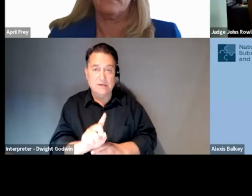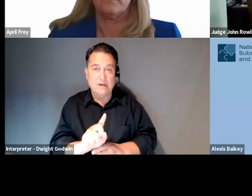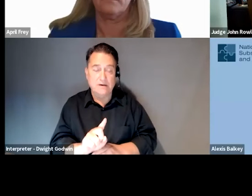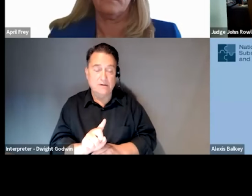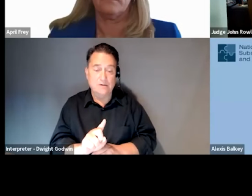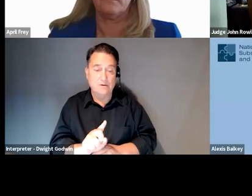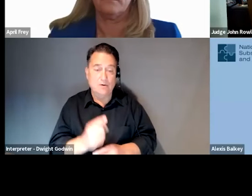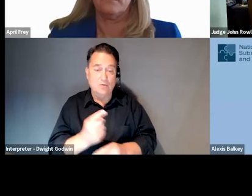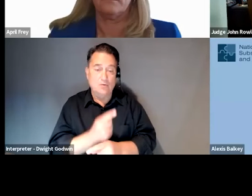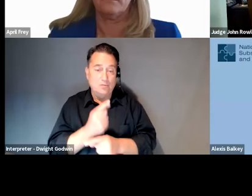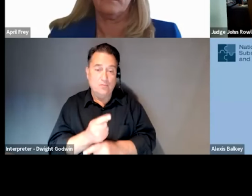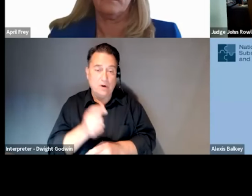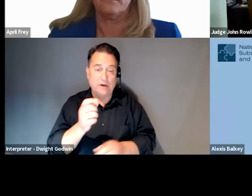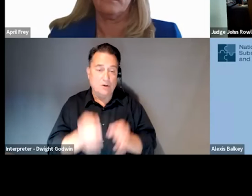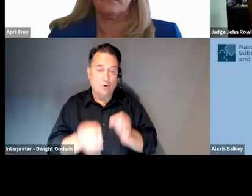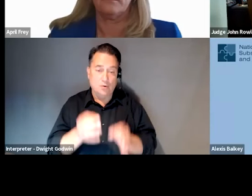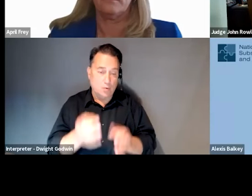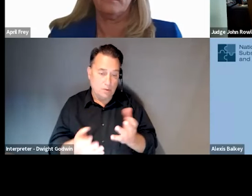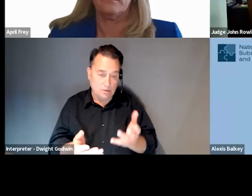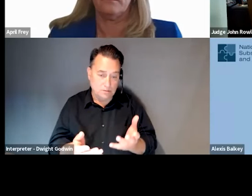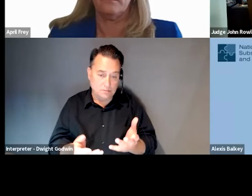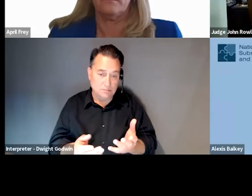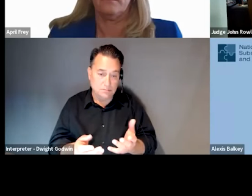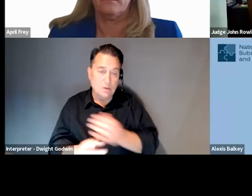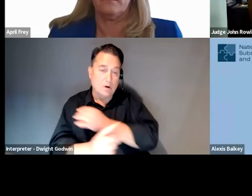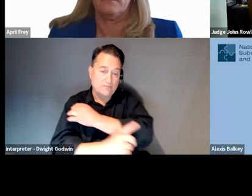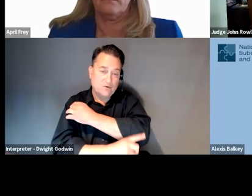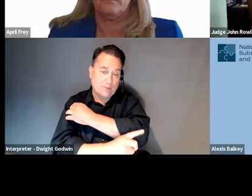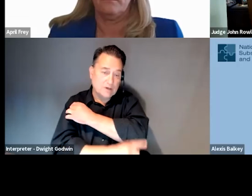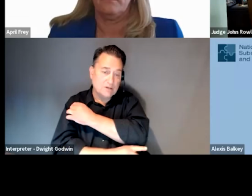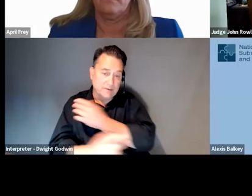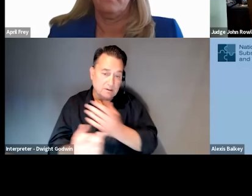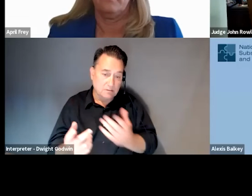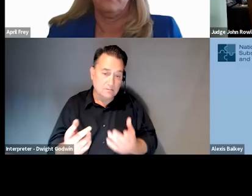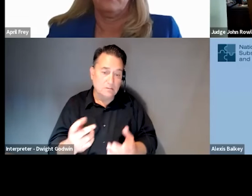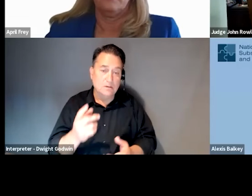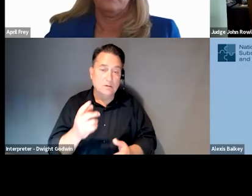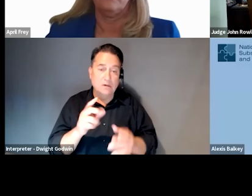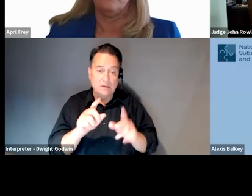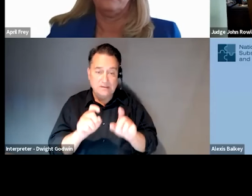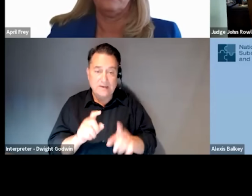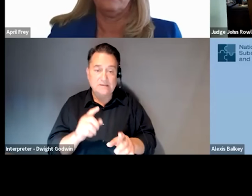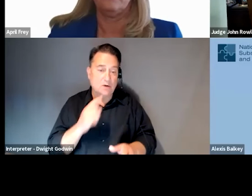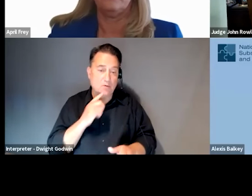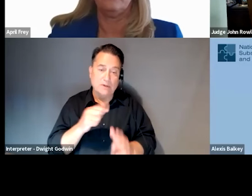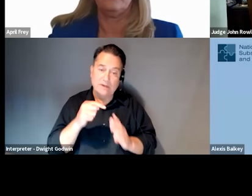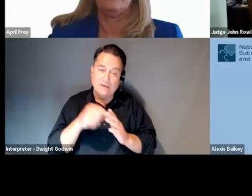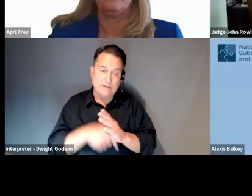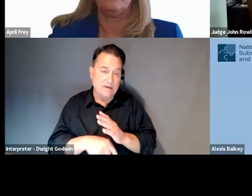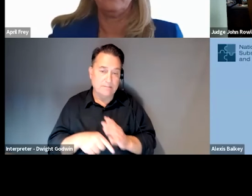on a more regular basis. So test out some of these strategies. I can go in depth on this one again, but I wanna get to the panelists